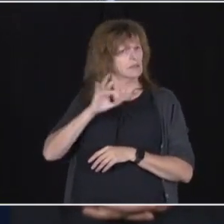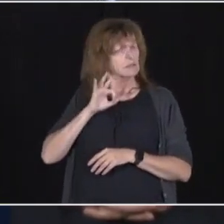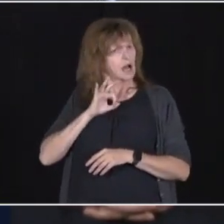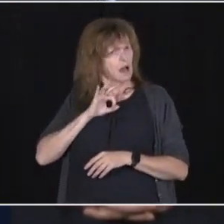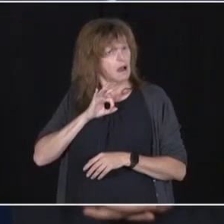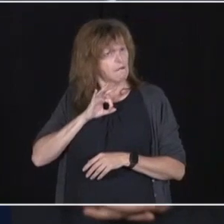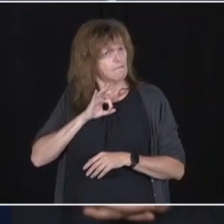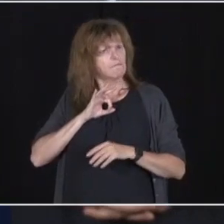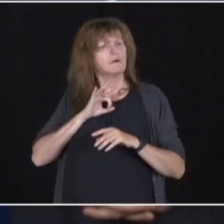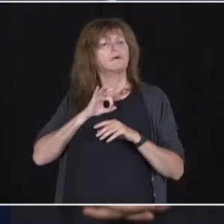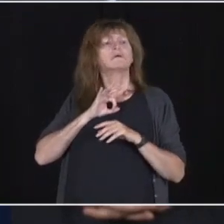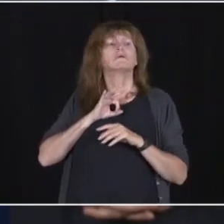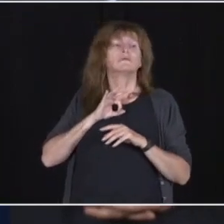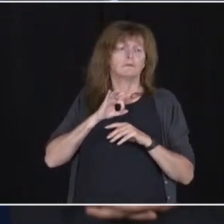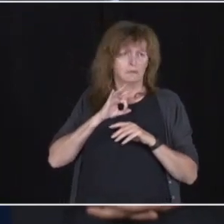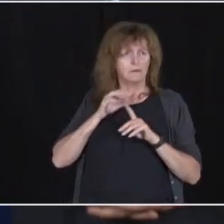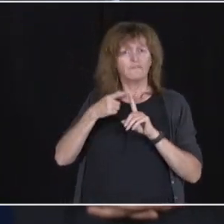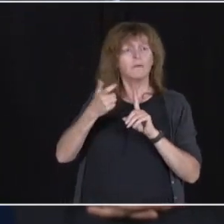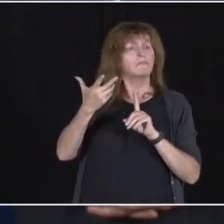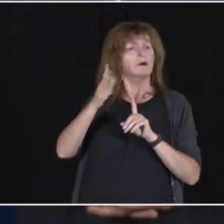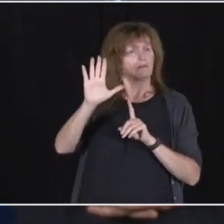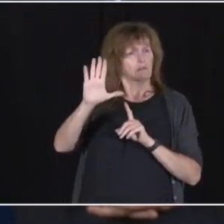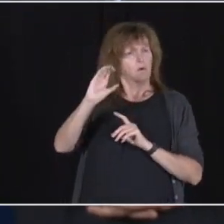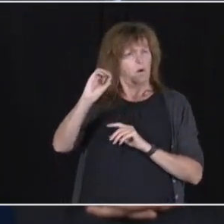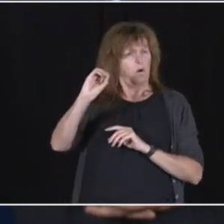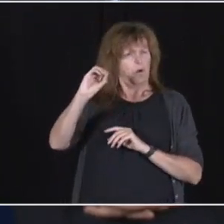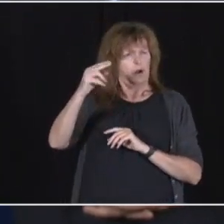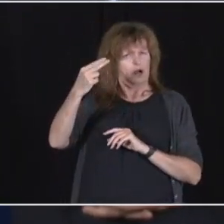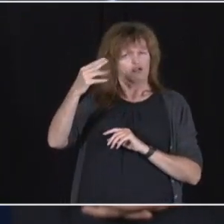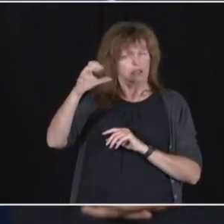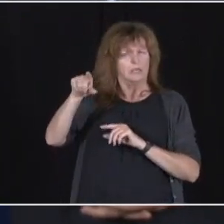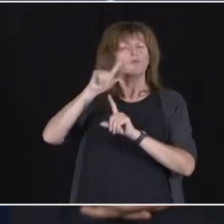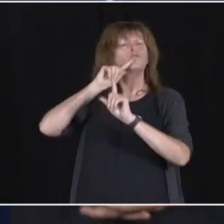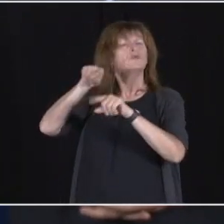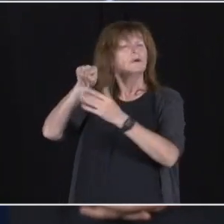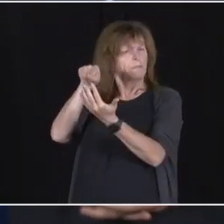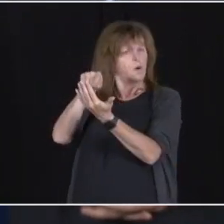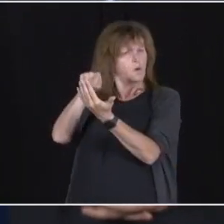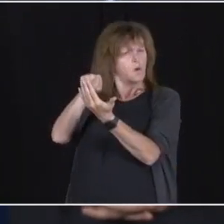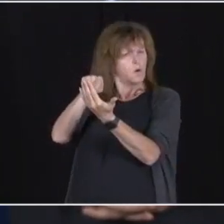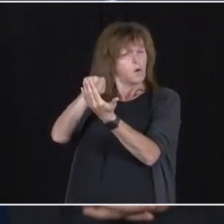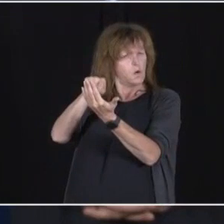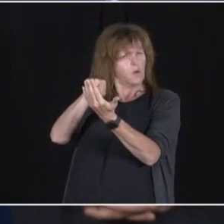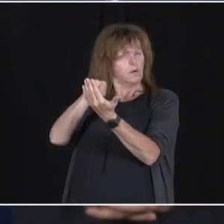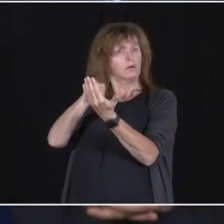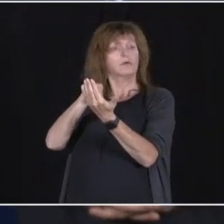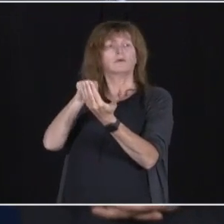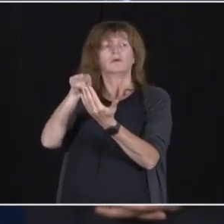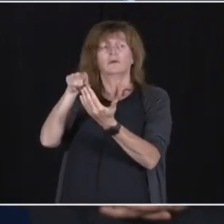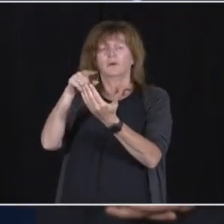conference saying that long-term care health staffing levels according to the OHC are worse off now in Ontario then prior to the pandemic.